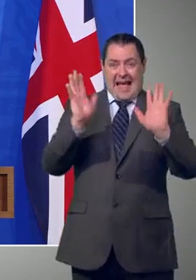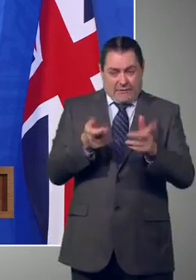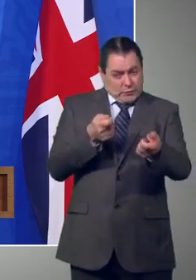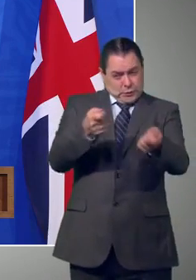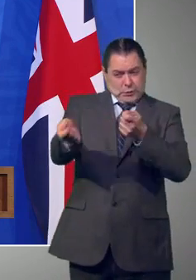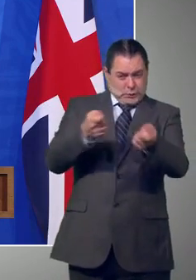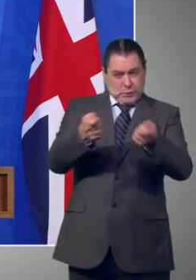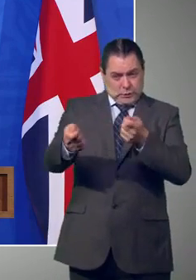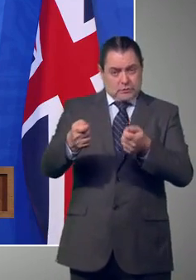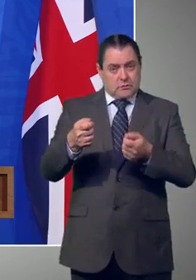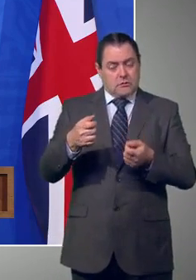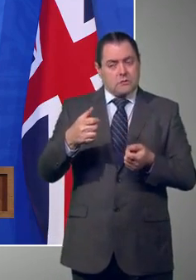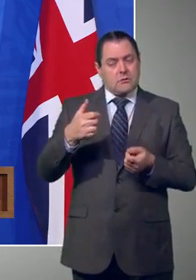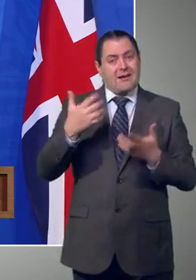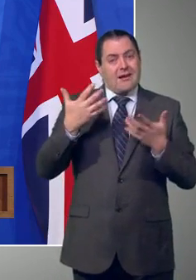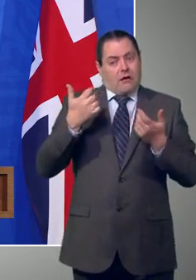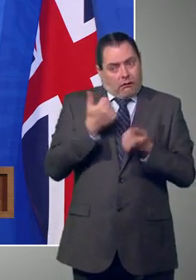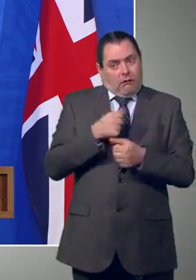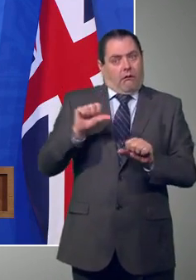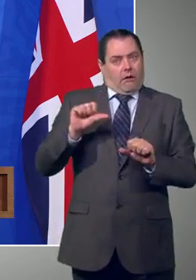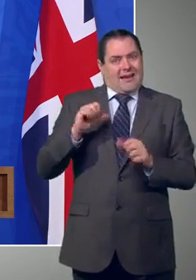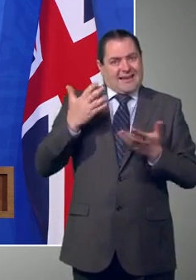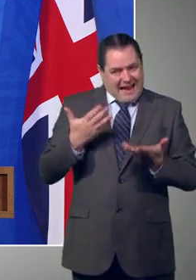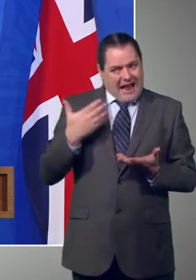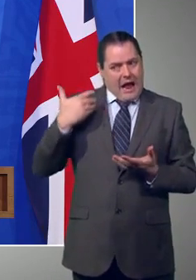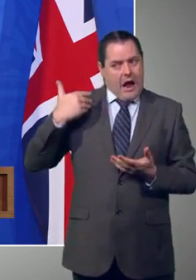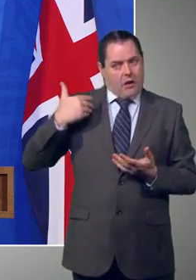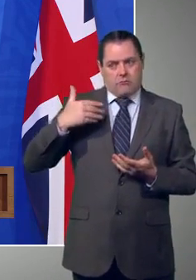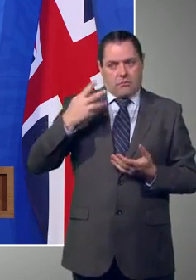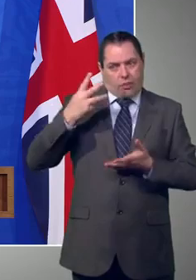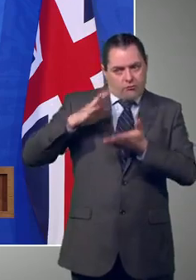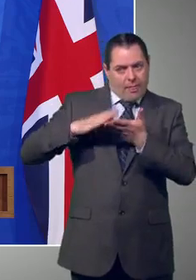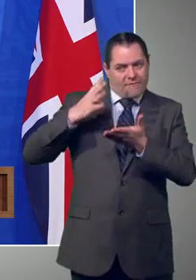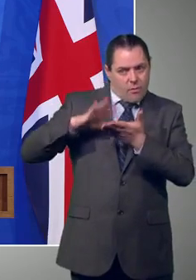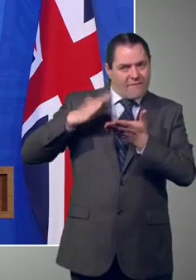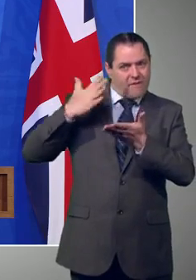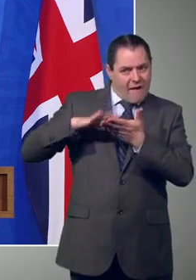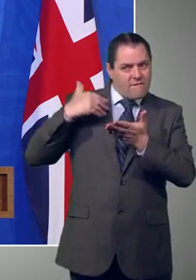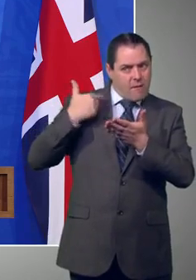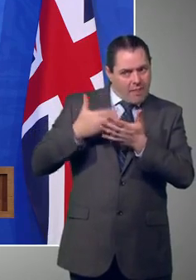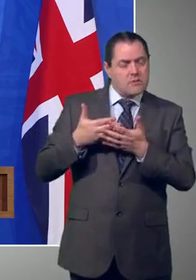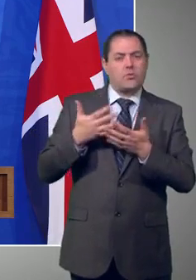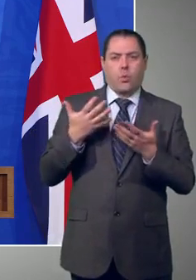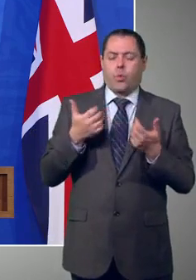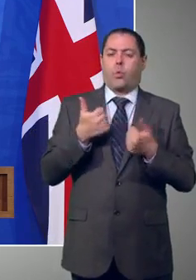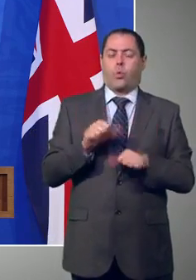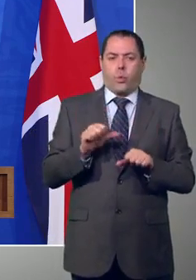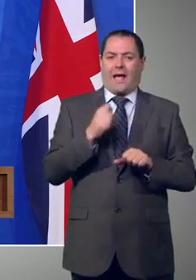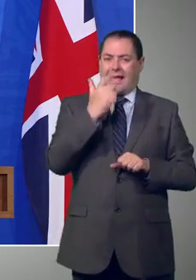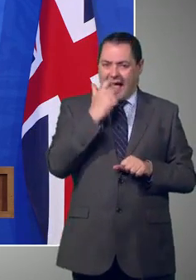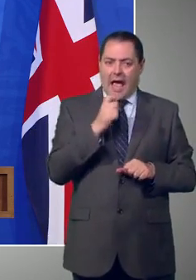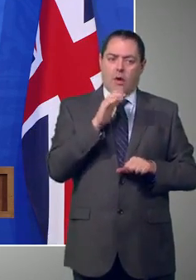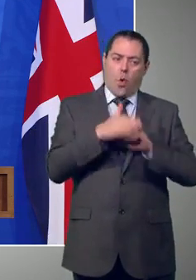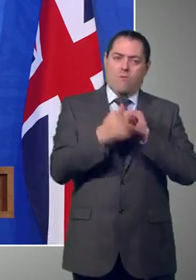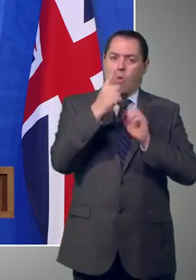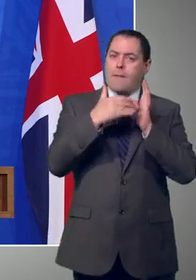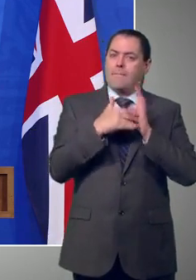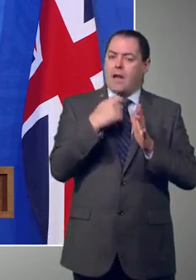we've really got these these things in place the the over a million tests a day on a